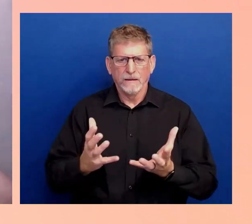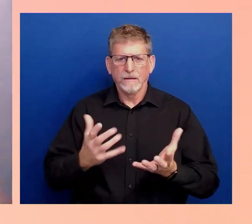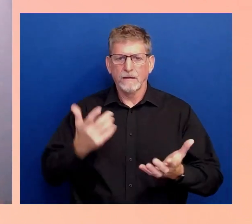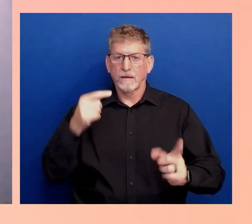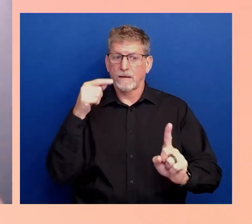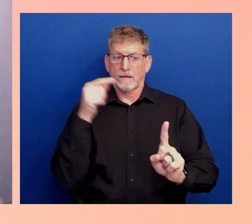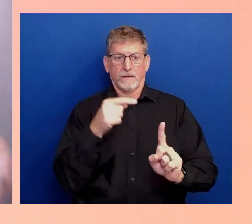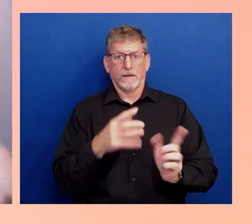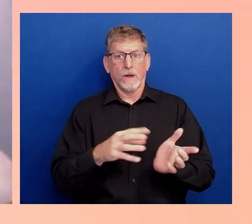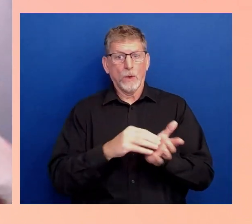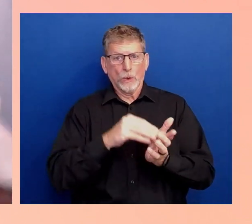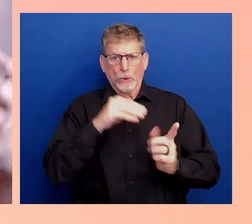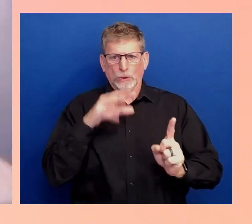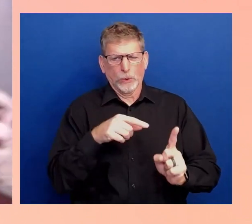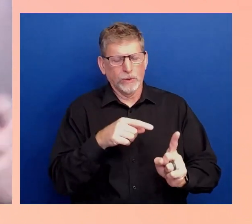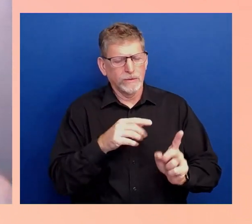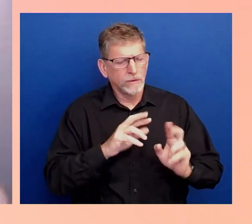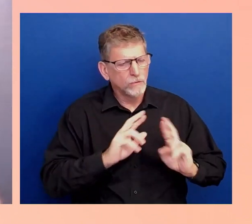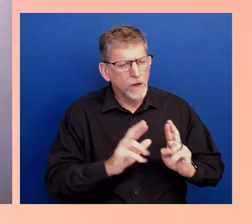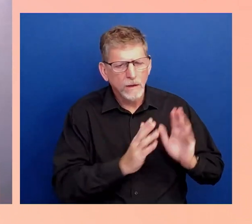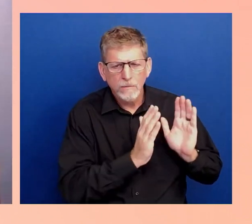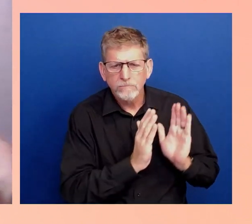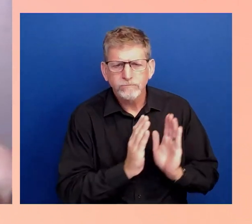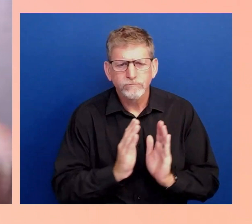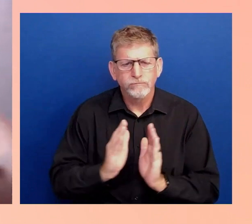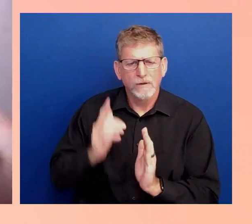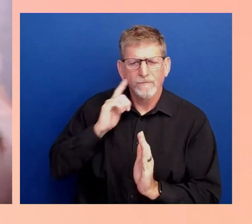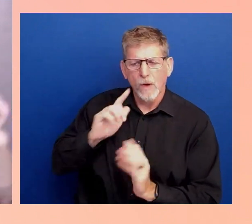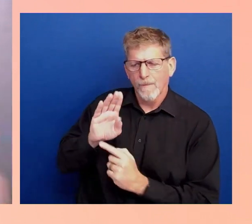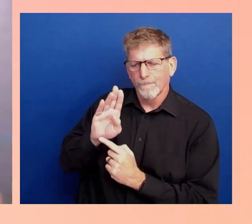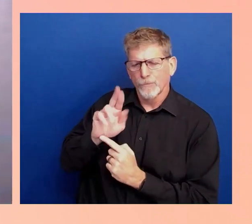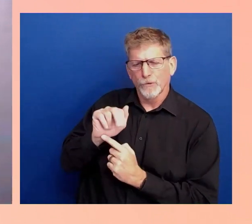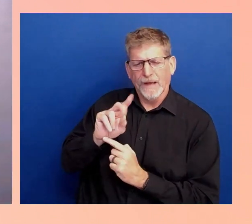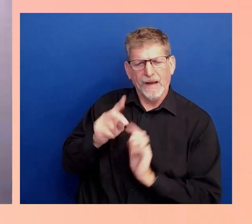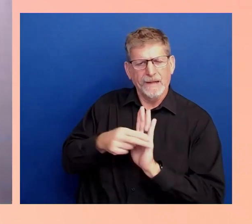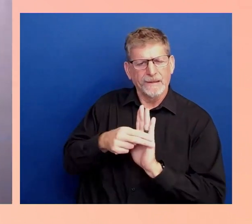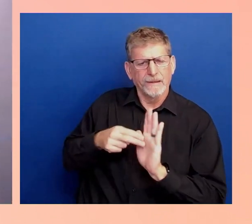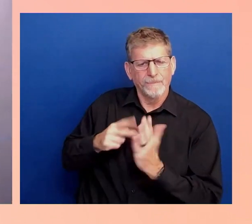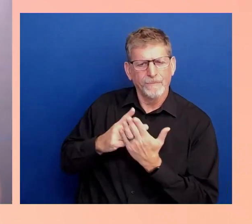one of the things that I also walk into the corporate brand spaces that